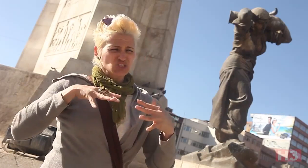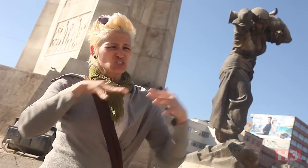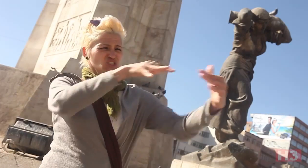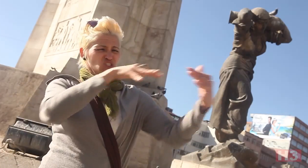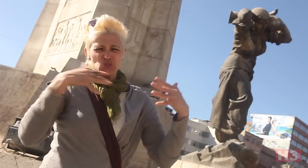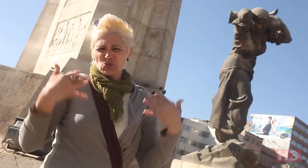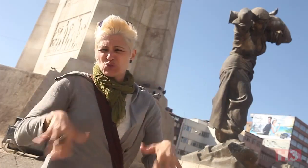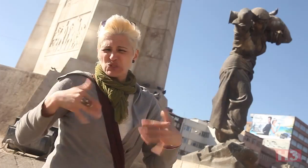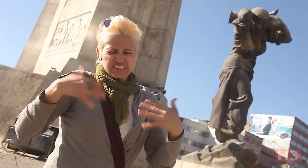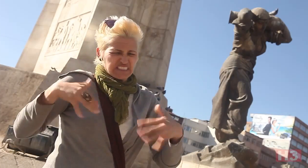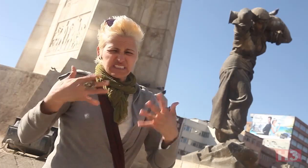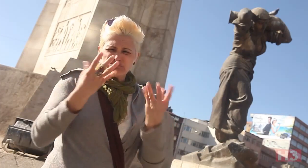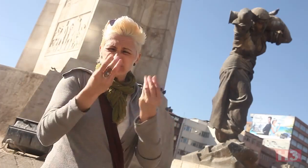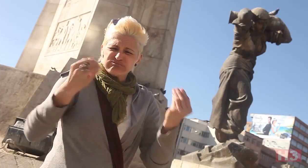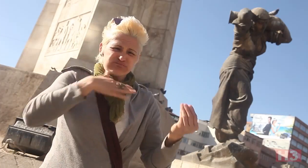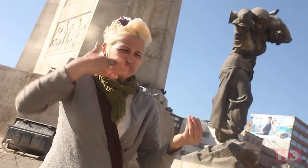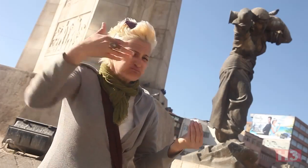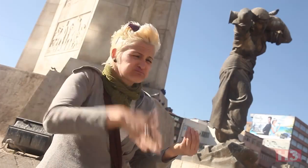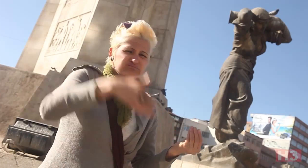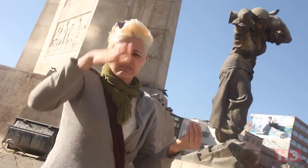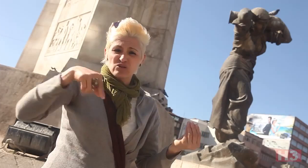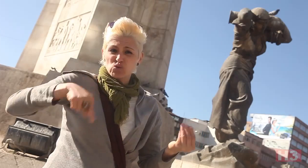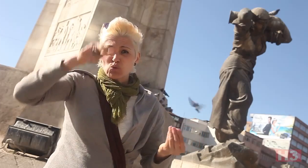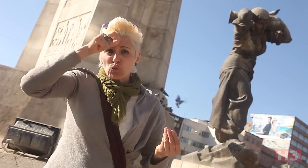Many people were killed in these wars.